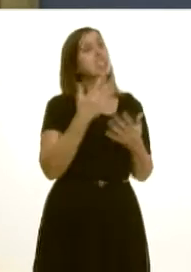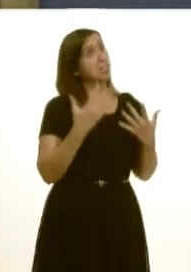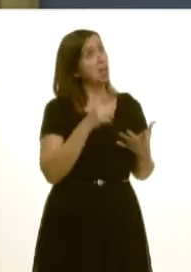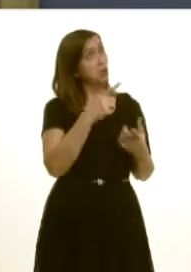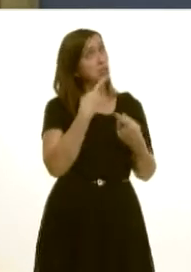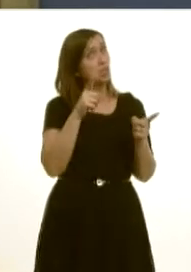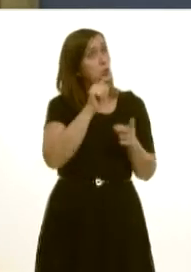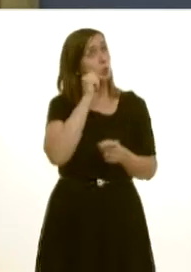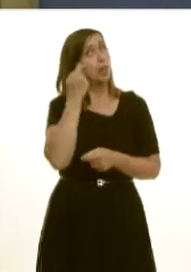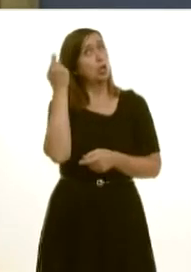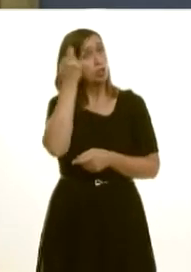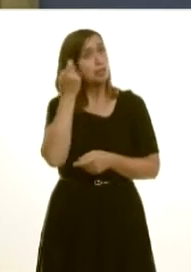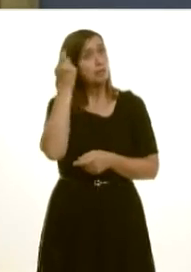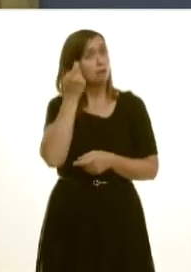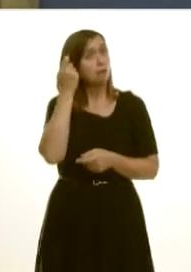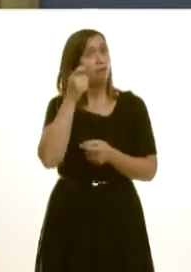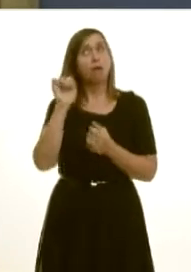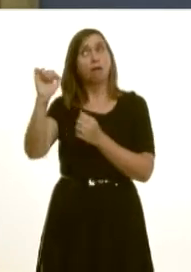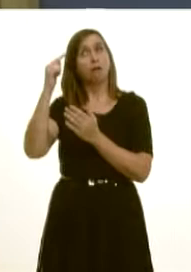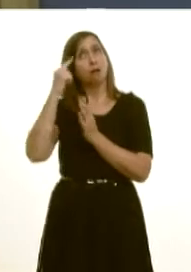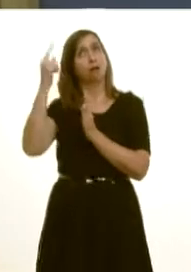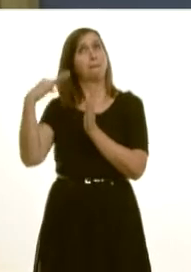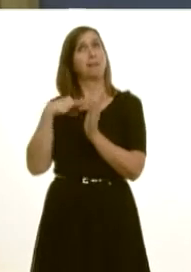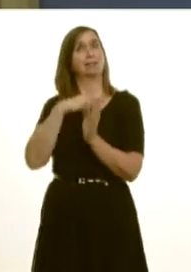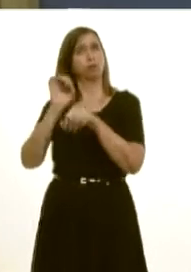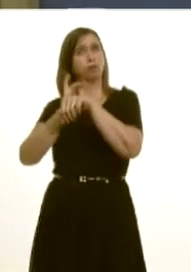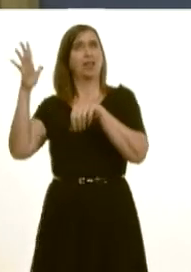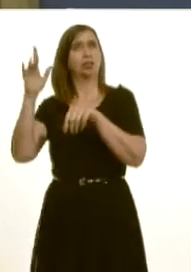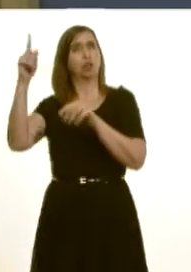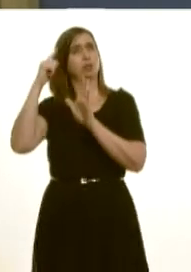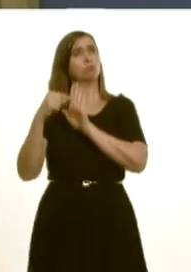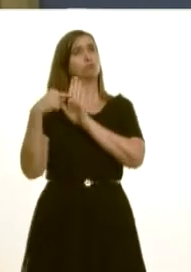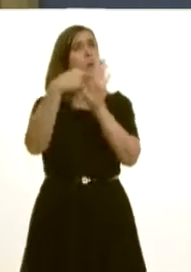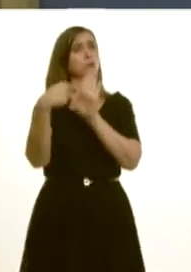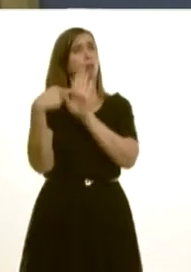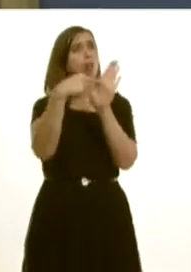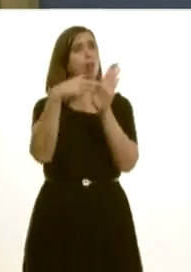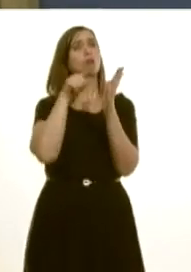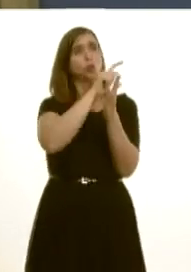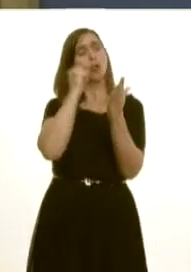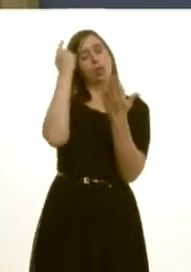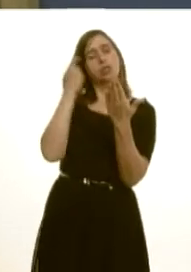to consider fully proposals from medical professionals. Having had time now to fully reflect on the